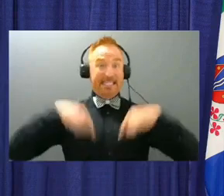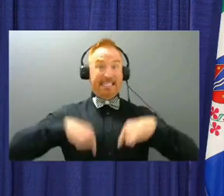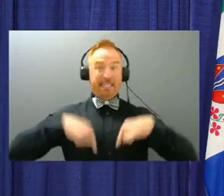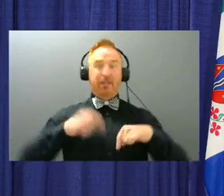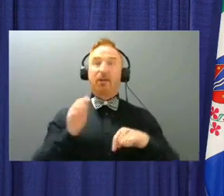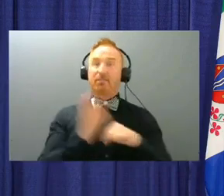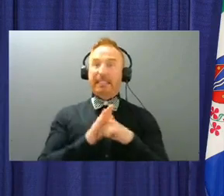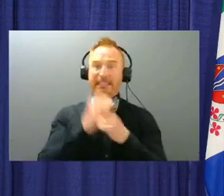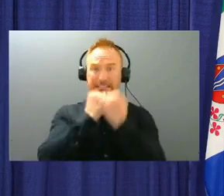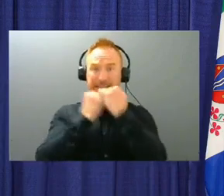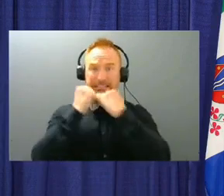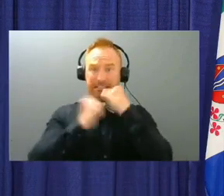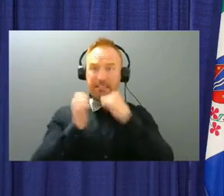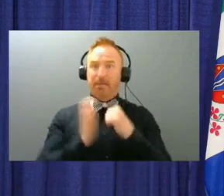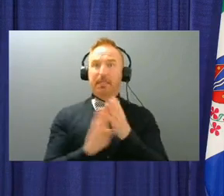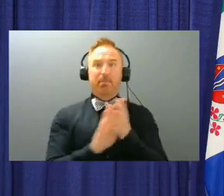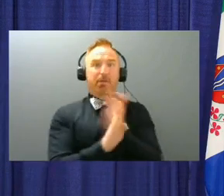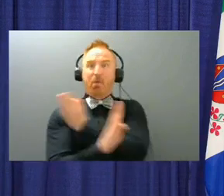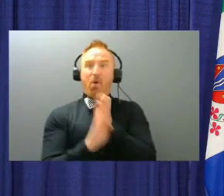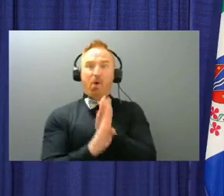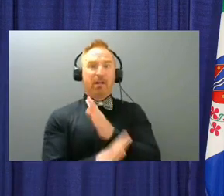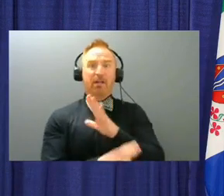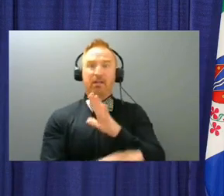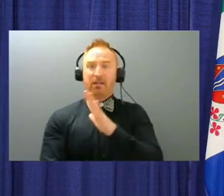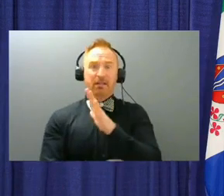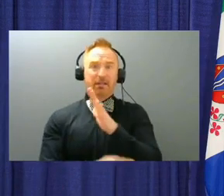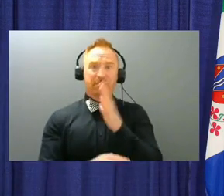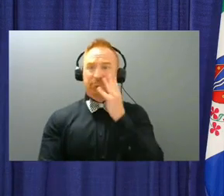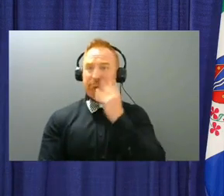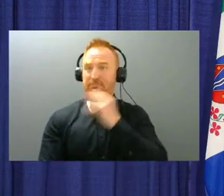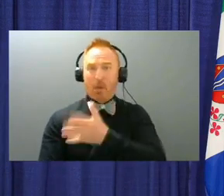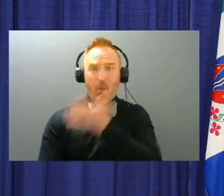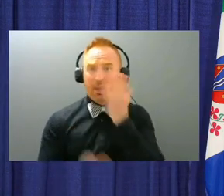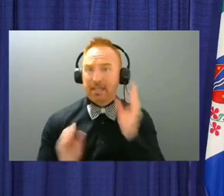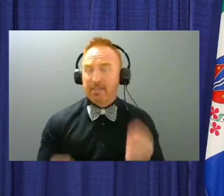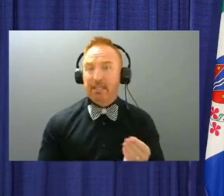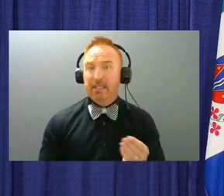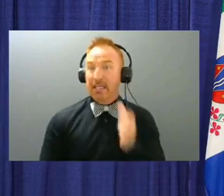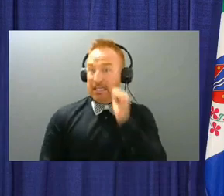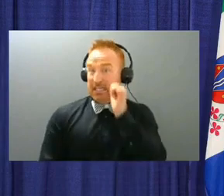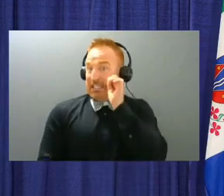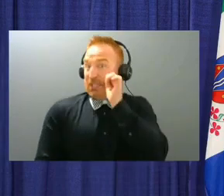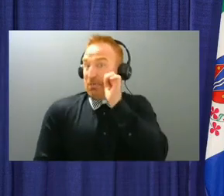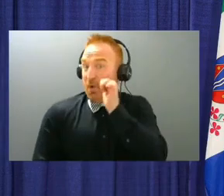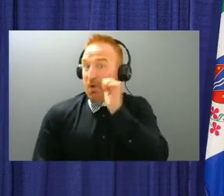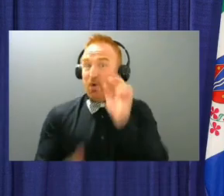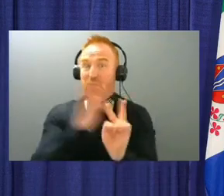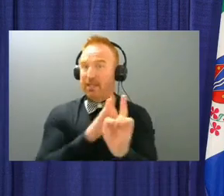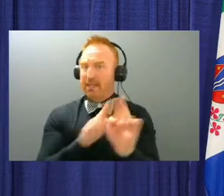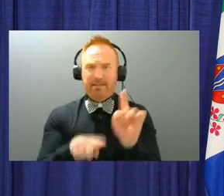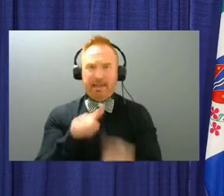like some of us have never experienced. We don't quite know what tomorrow or next week will look like.